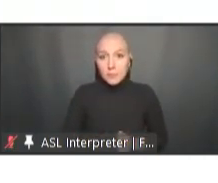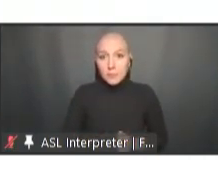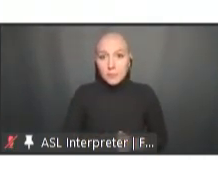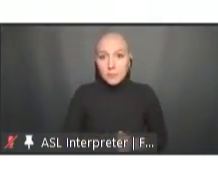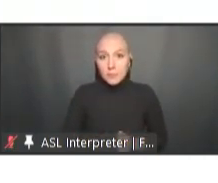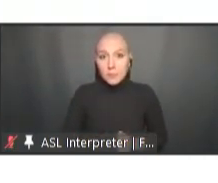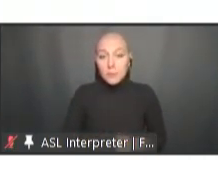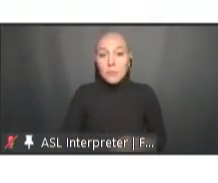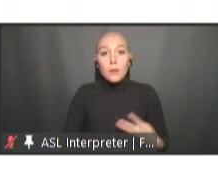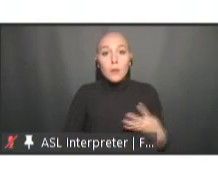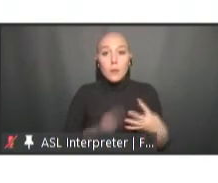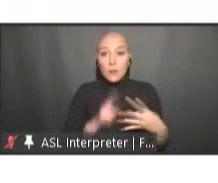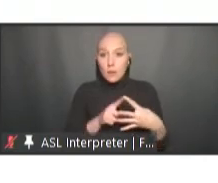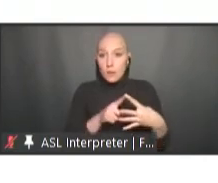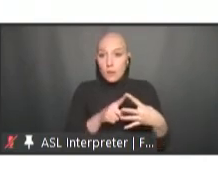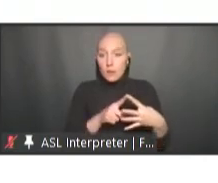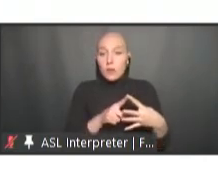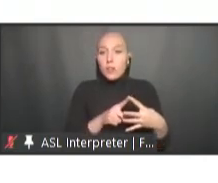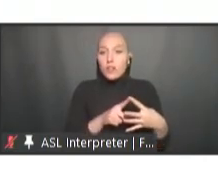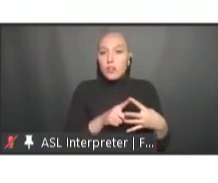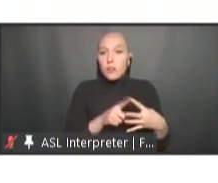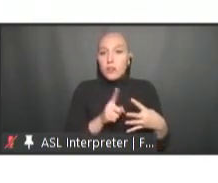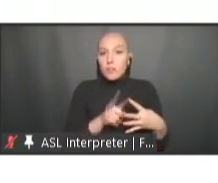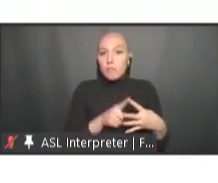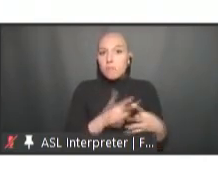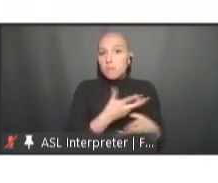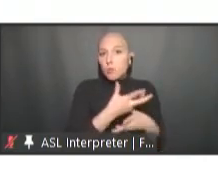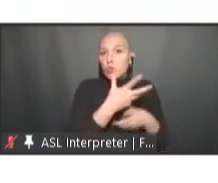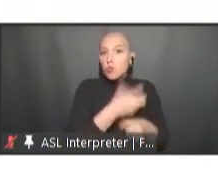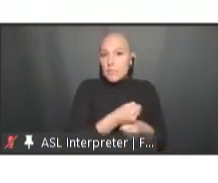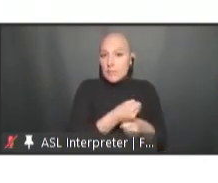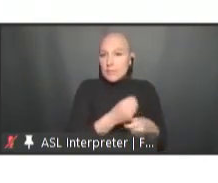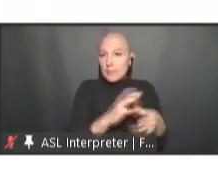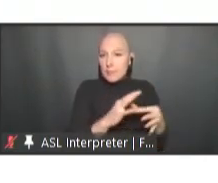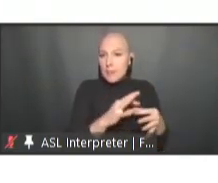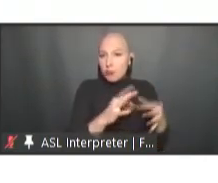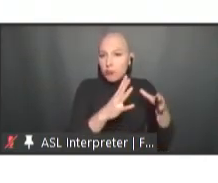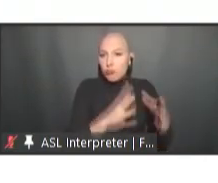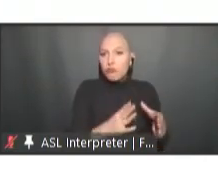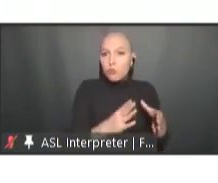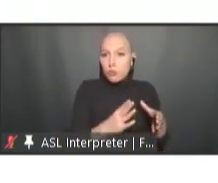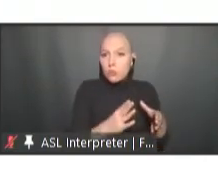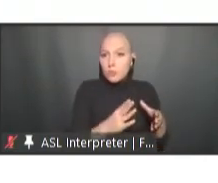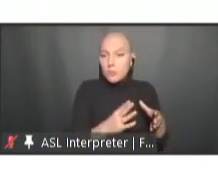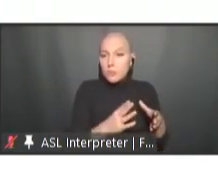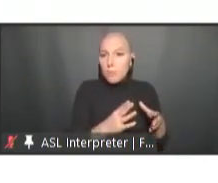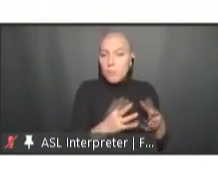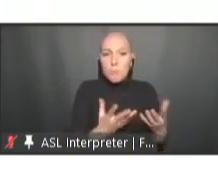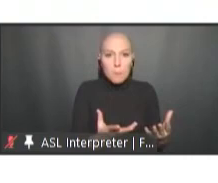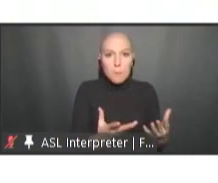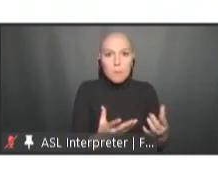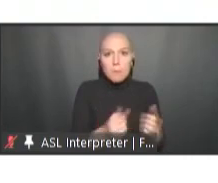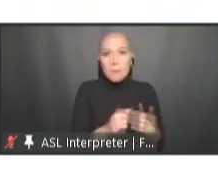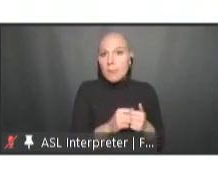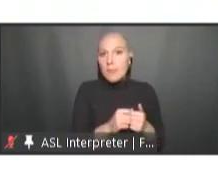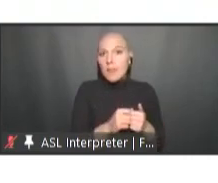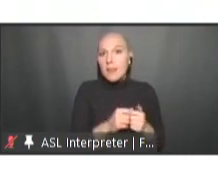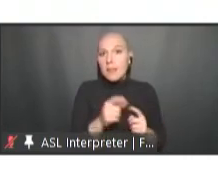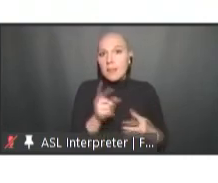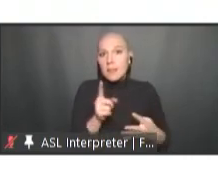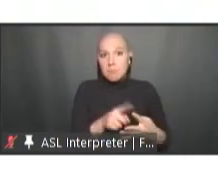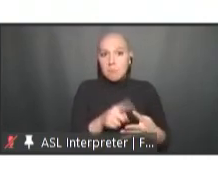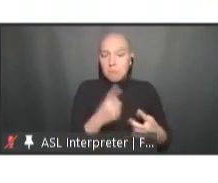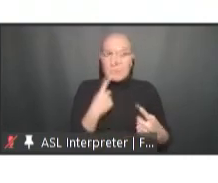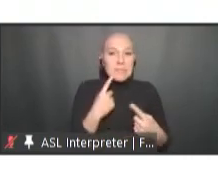So, on the trusted messengers, this has been particularly successful for us. We've been able